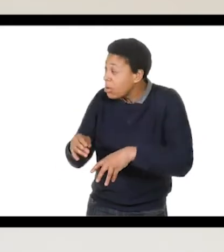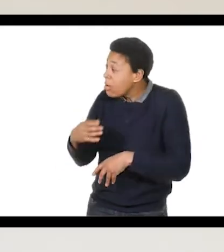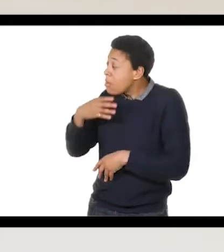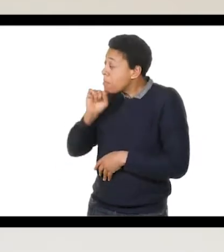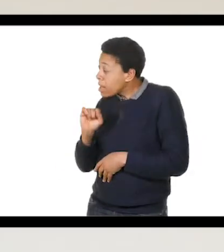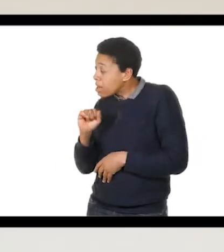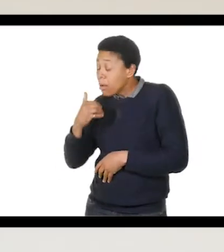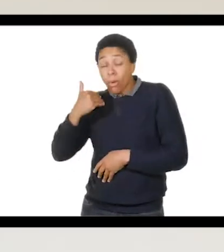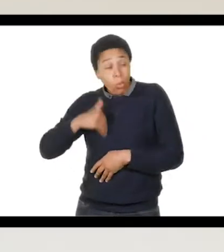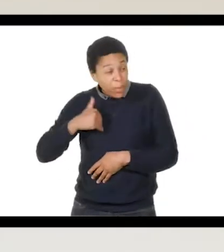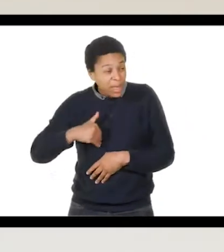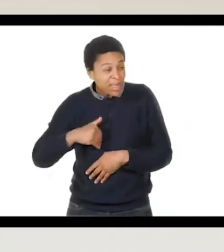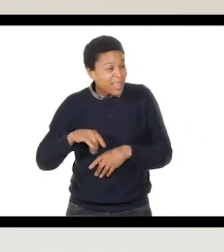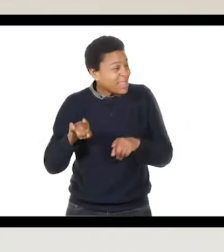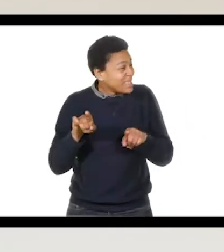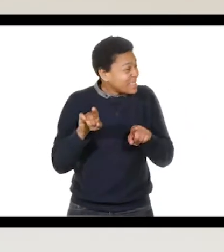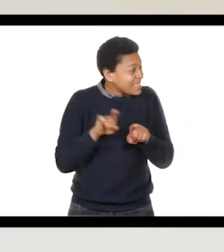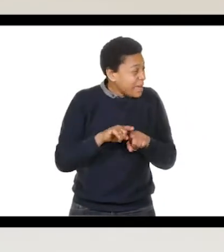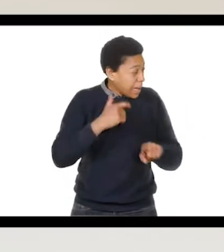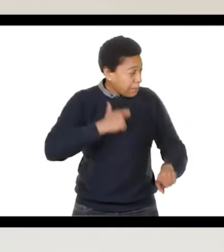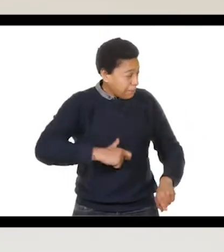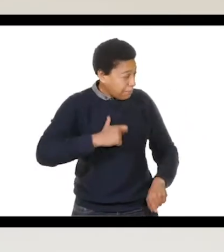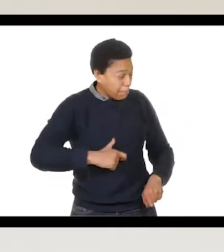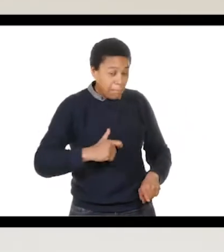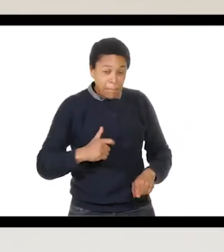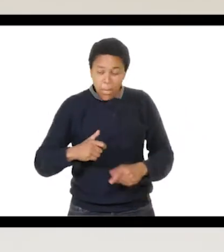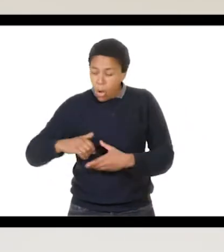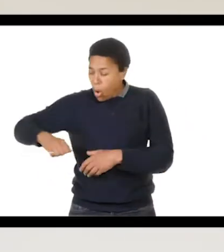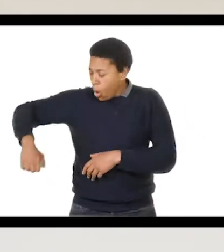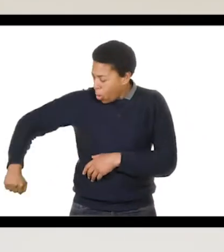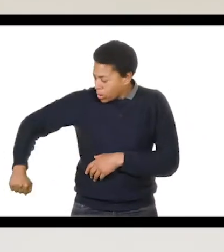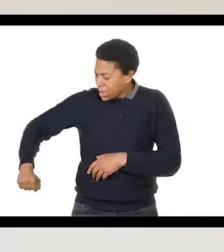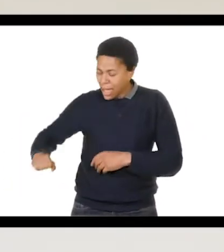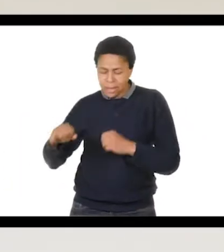and see men and women of the same-sex, well of all different combinations,